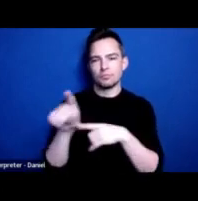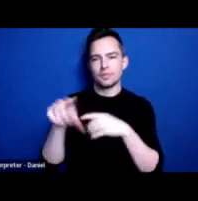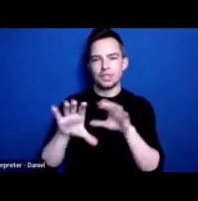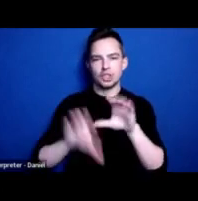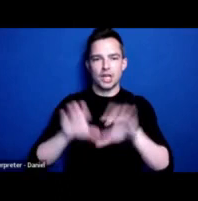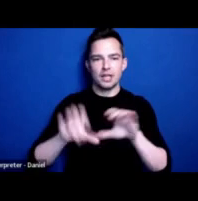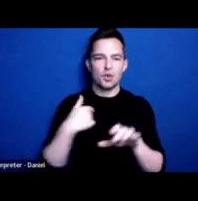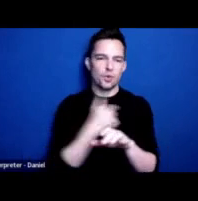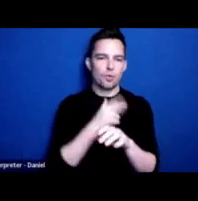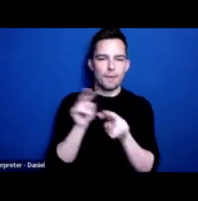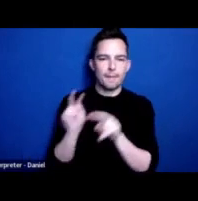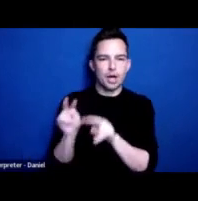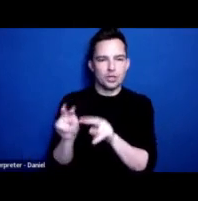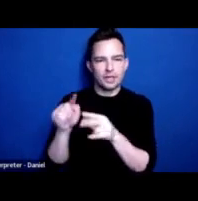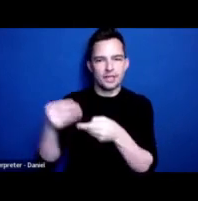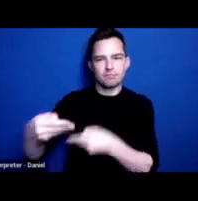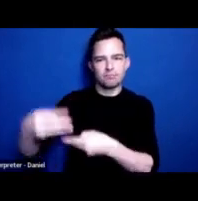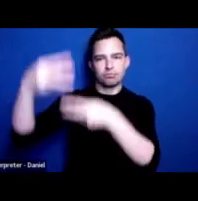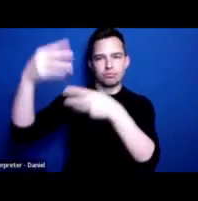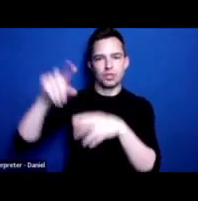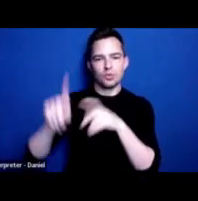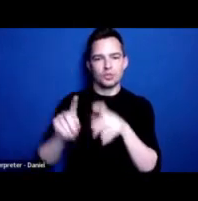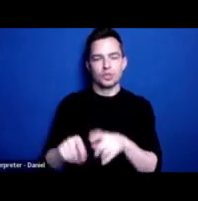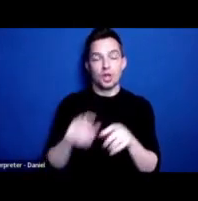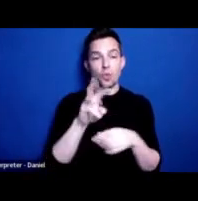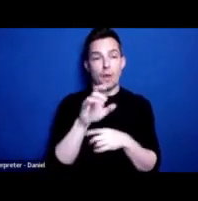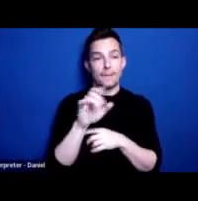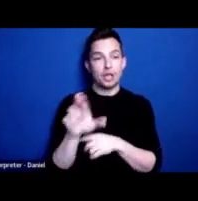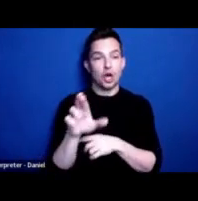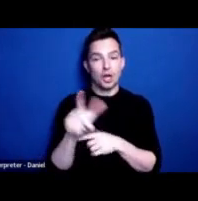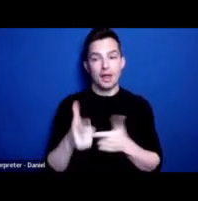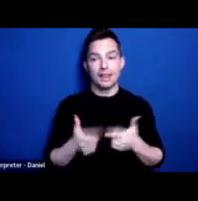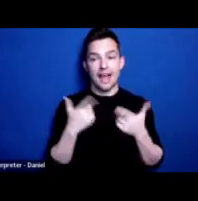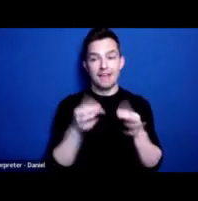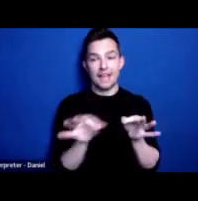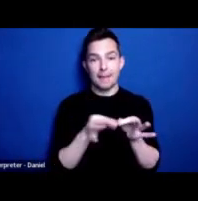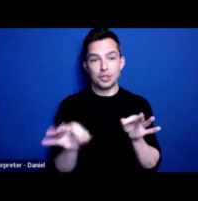monitoring those chat questions. The webinar is being live caption in English in live